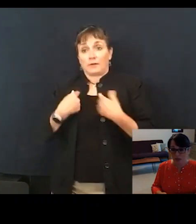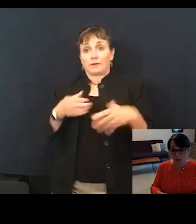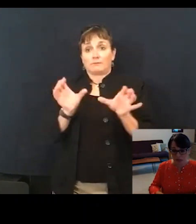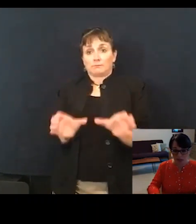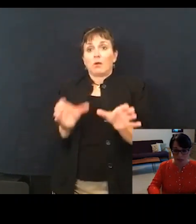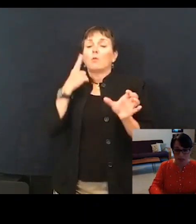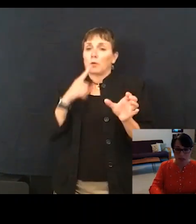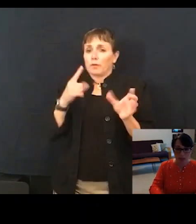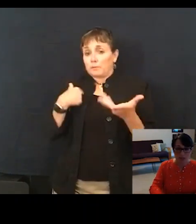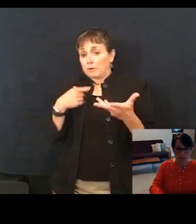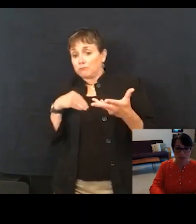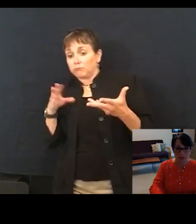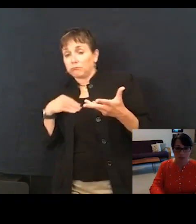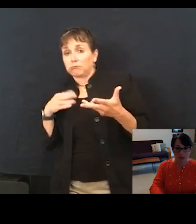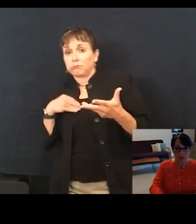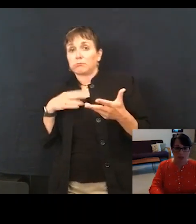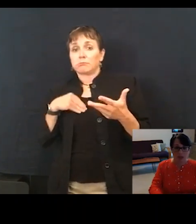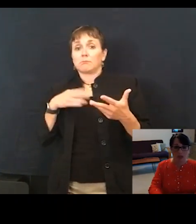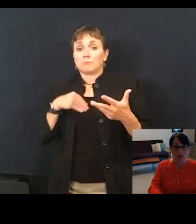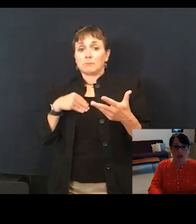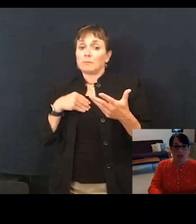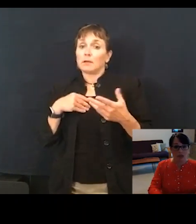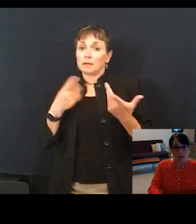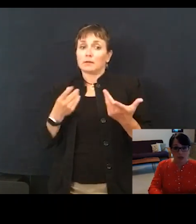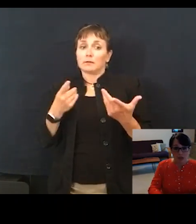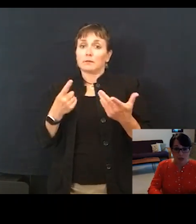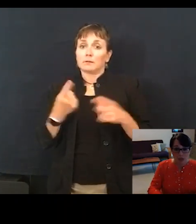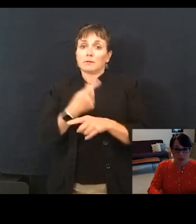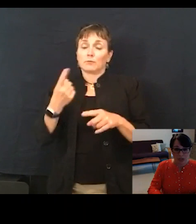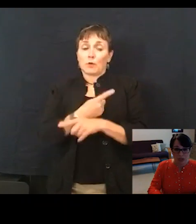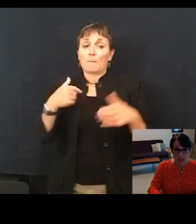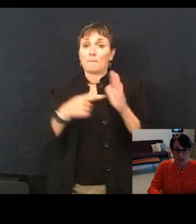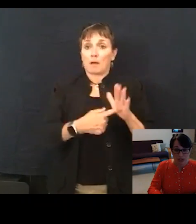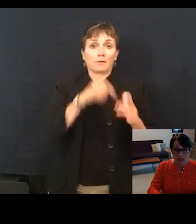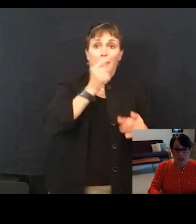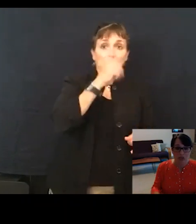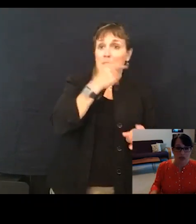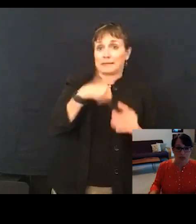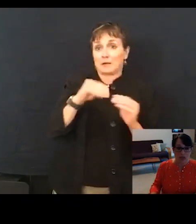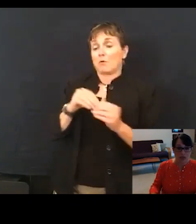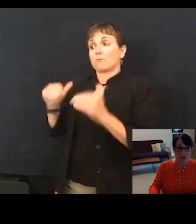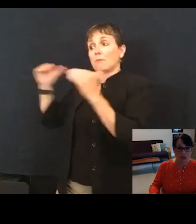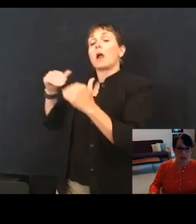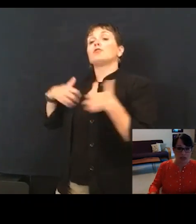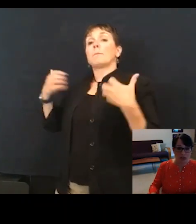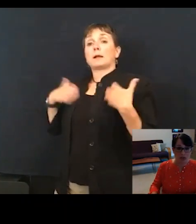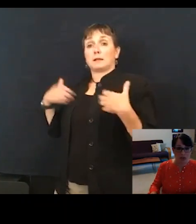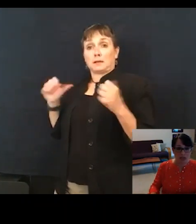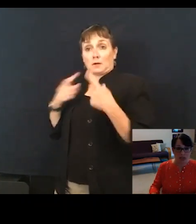in other words, a monkey? So here's our experimental design. We're using dual vectors, but this time,